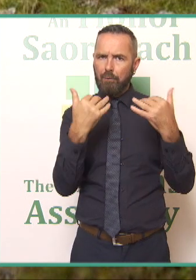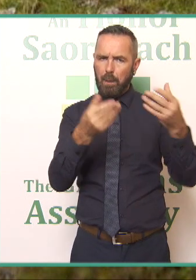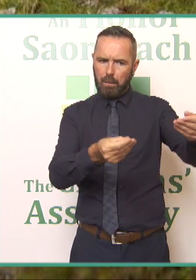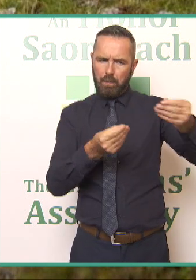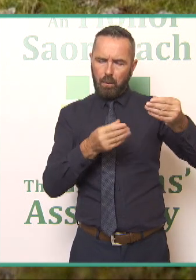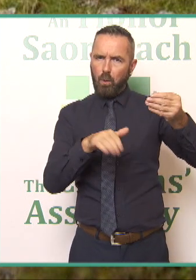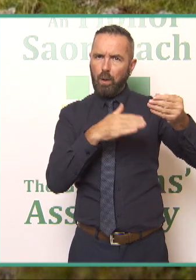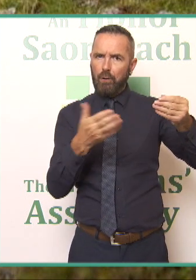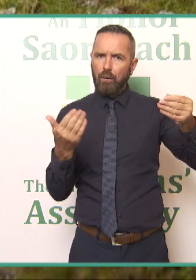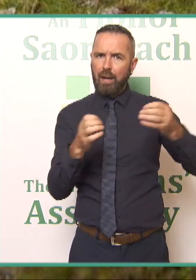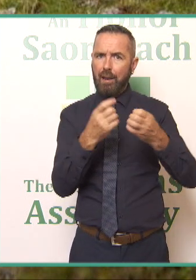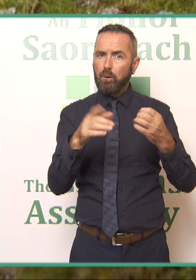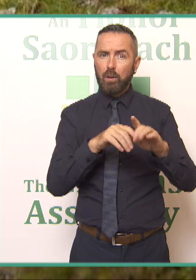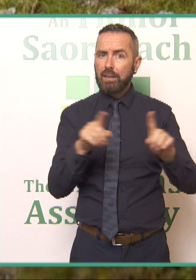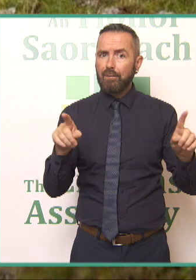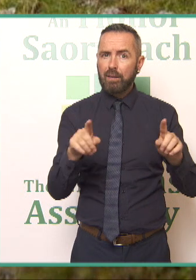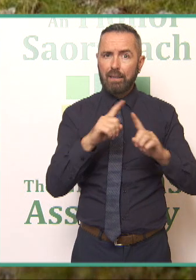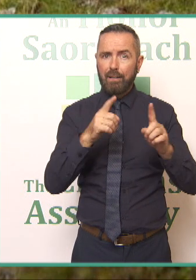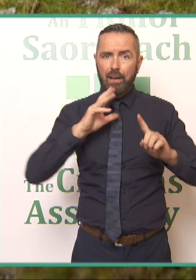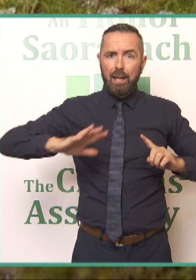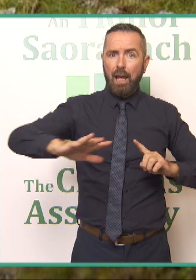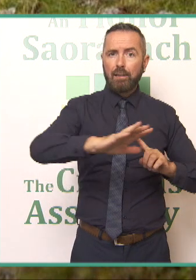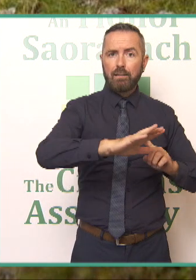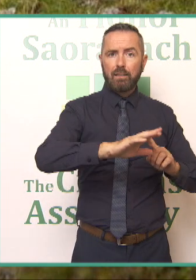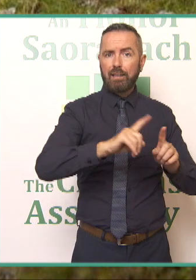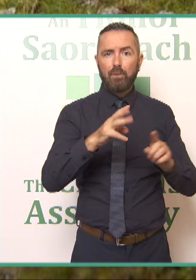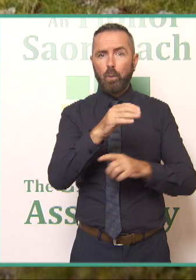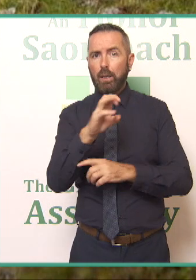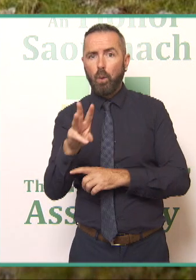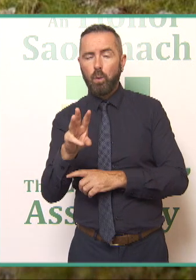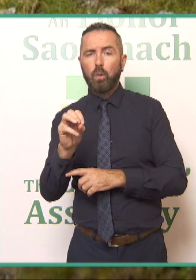everywhere is different the barn is different from Wicklow it's different from calamara how do I farm